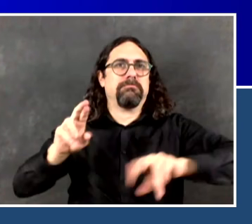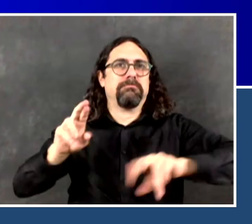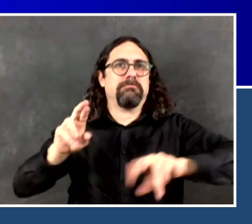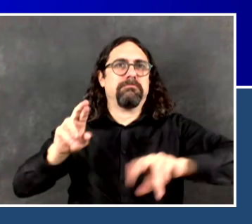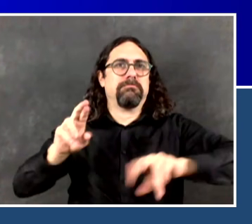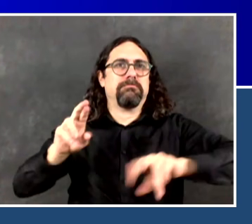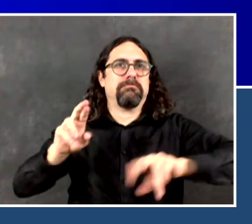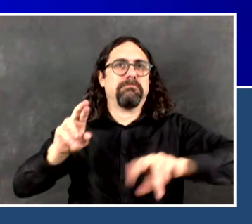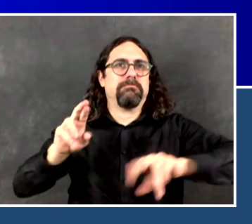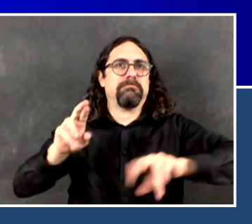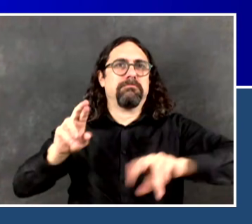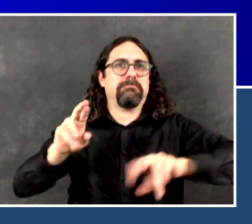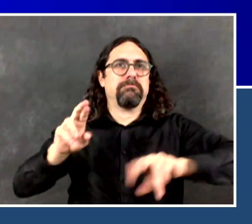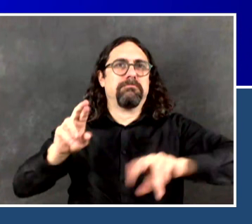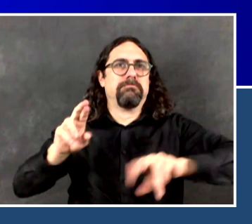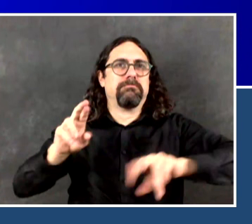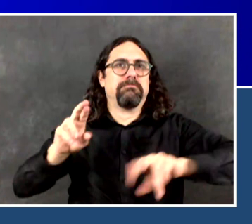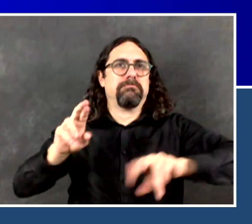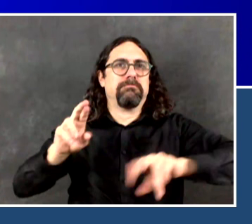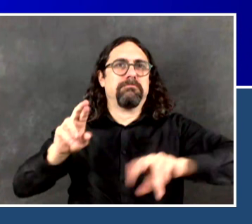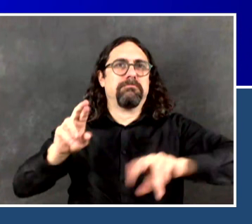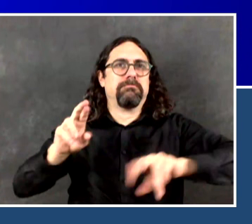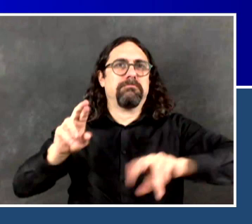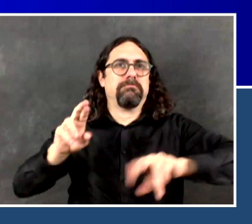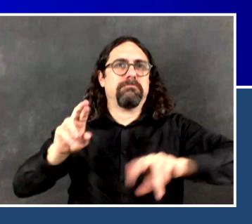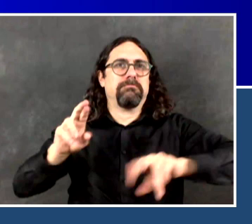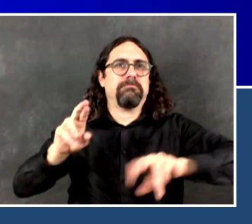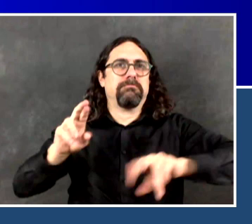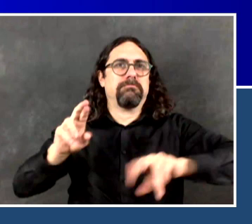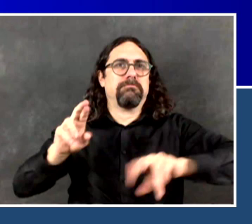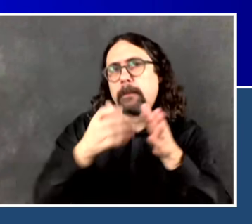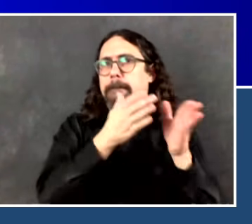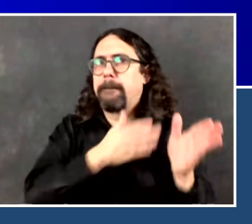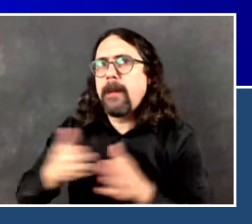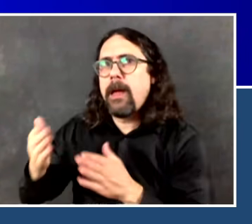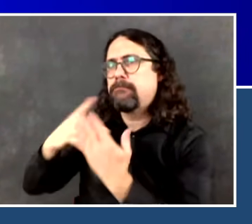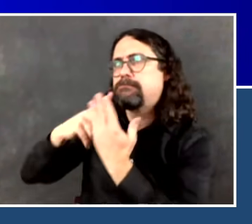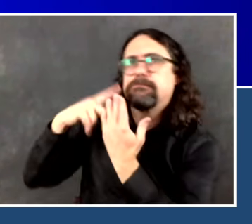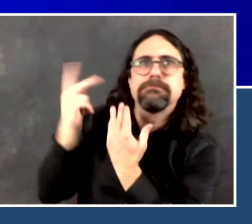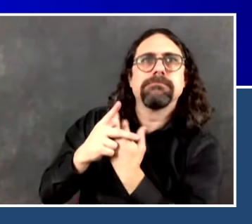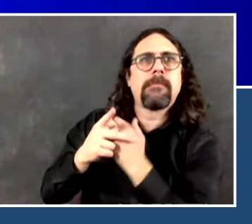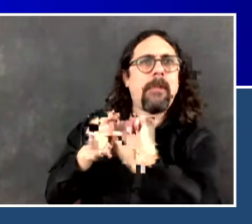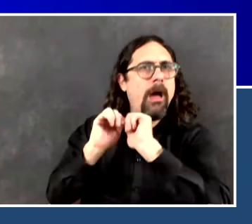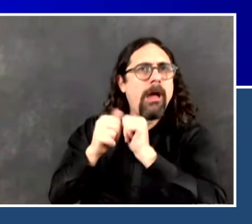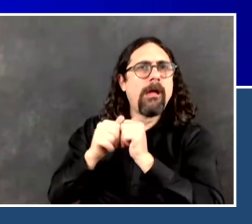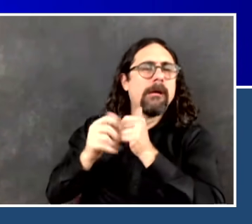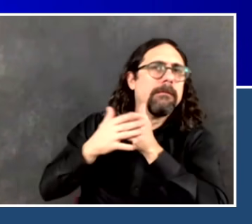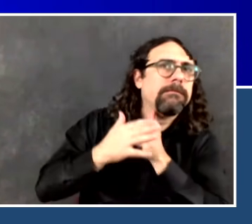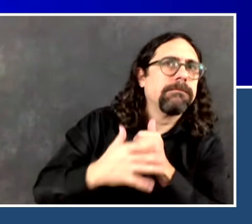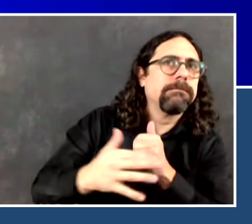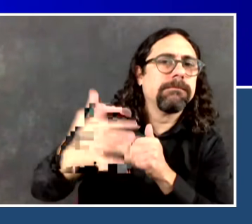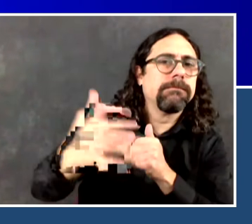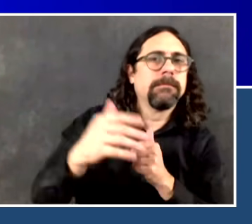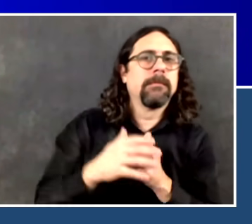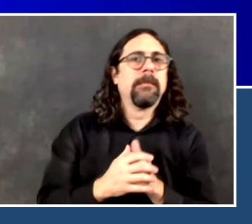TO HELP USR CEEAT THE PLANS FOR NOW AND FOR THE FUTURE. AND IT'S A GROUP OF PEOPLE I THINK WILL MAKE NEW YORK CITY PROUD.